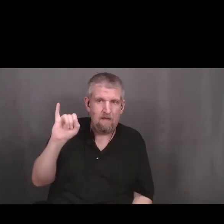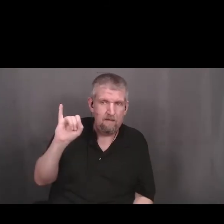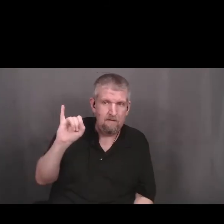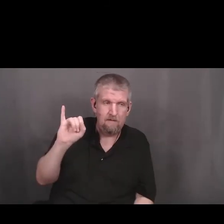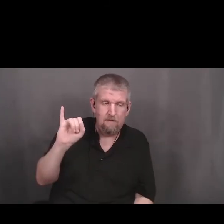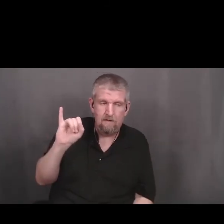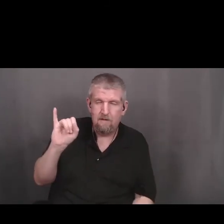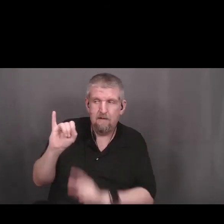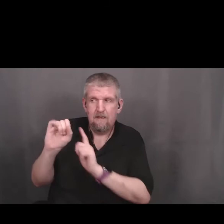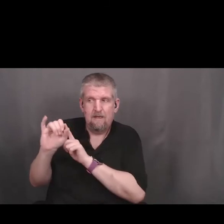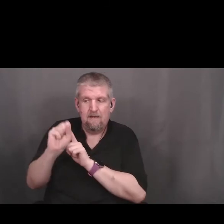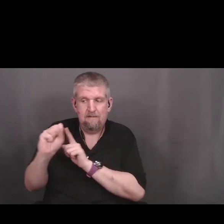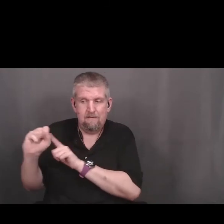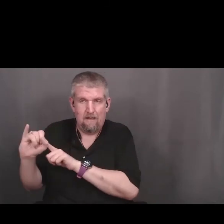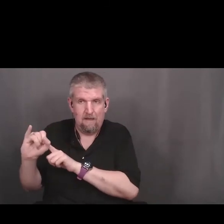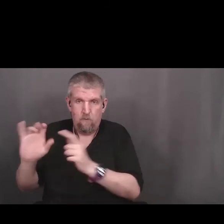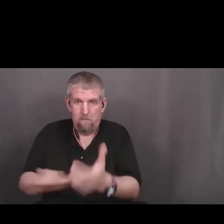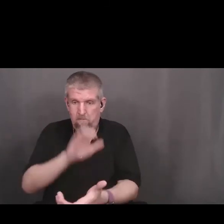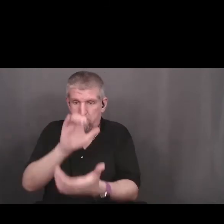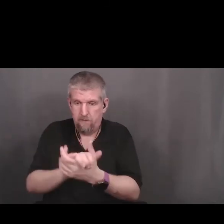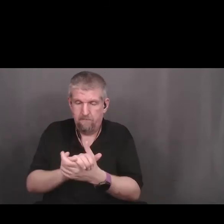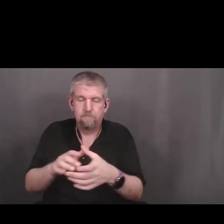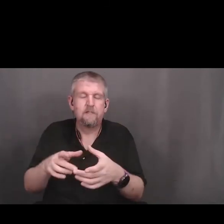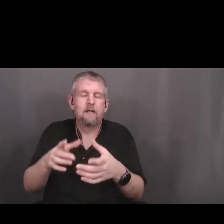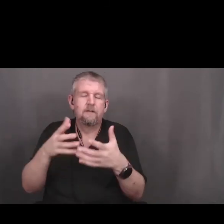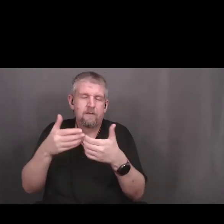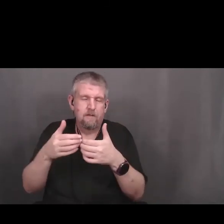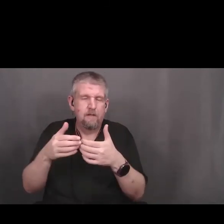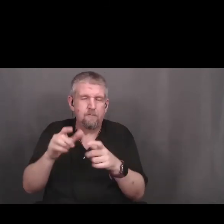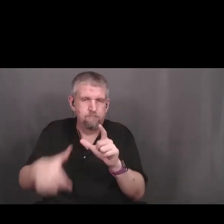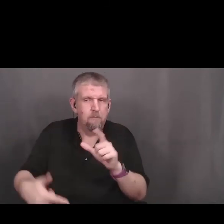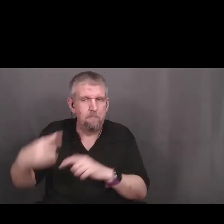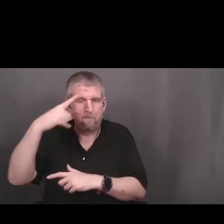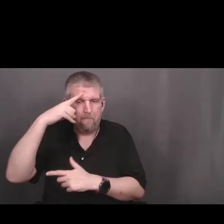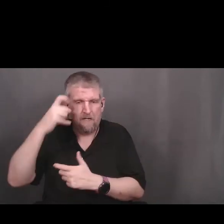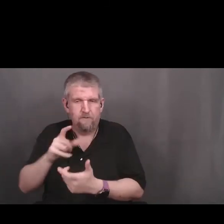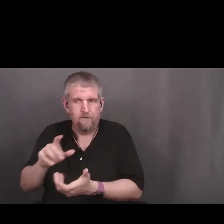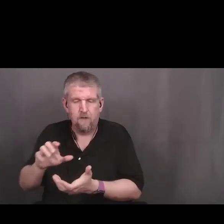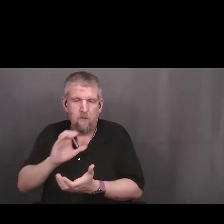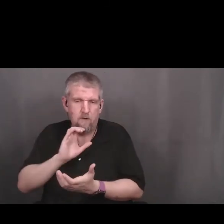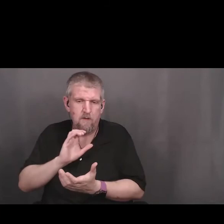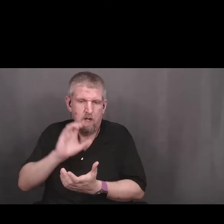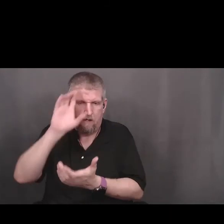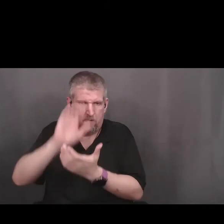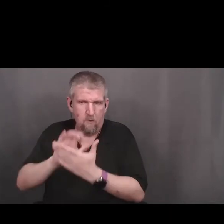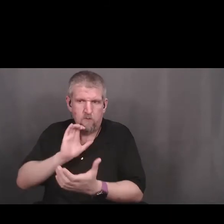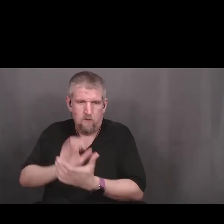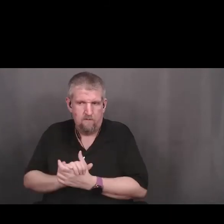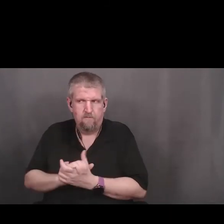generally speaking, they would lose that benefit as well because some of the income that the spouse would earn would be deemed to the recipient.